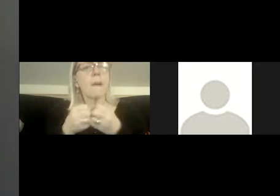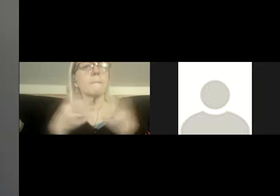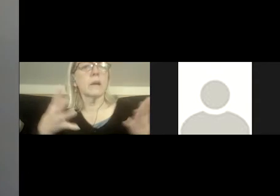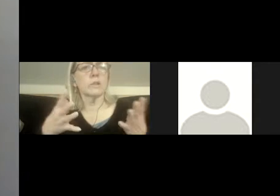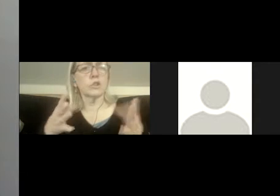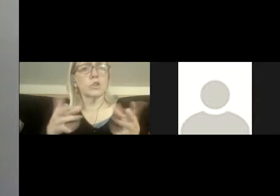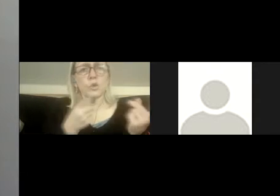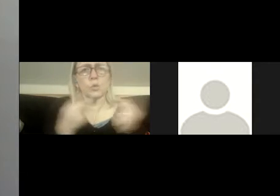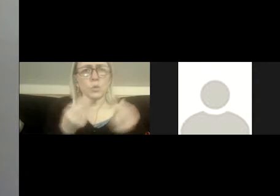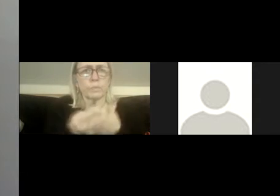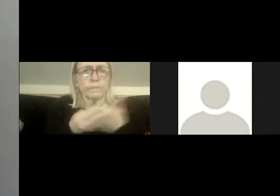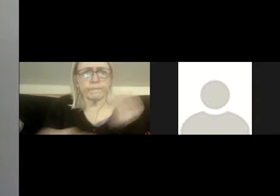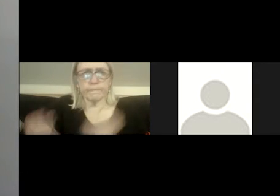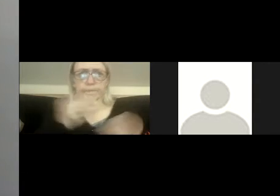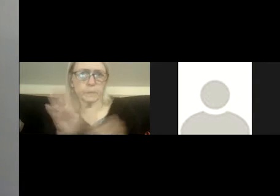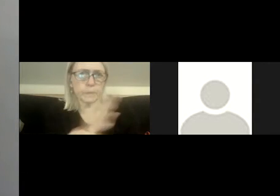For me winning, this award has truly been an honor.